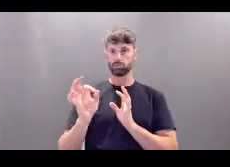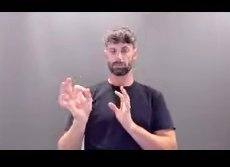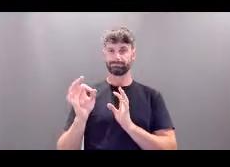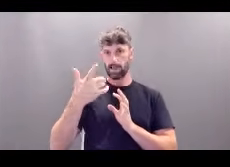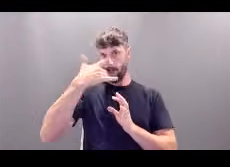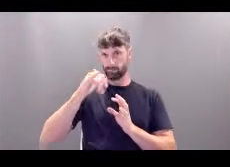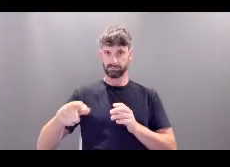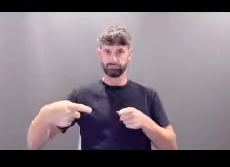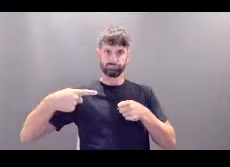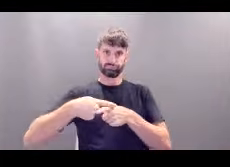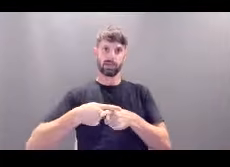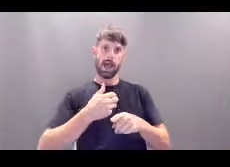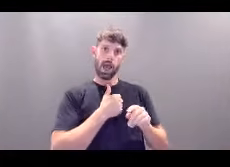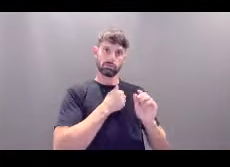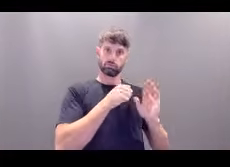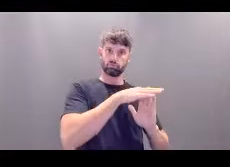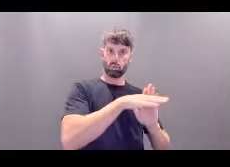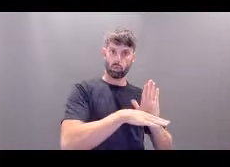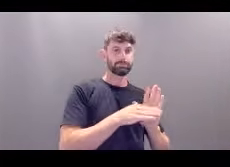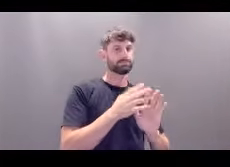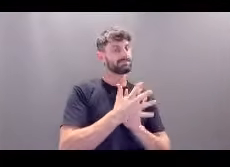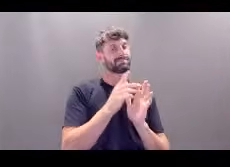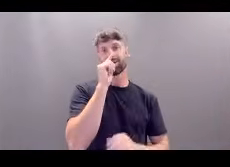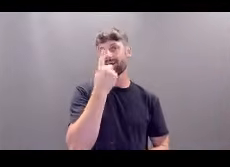criteria, we can't include them in a participant's plan.